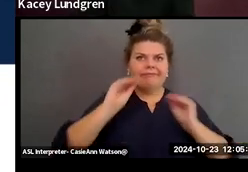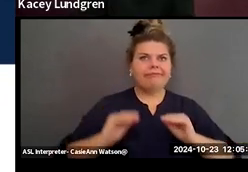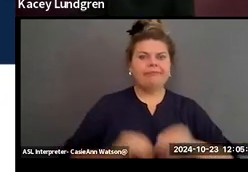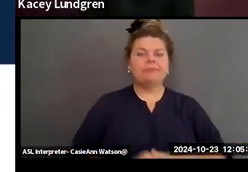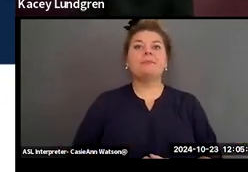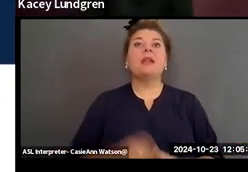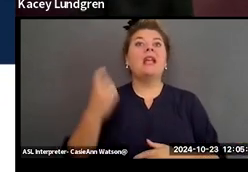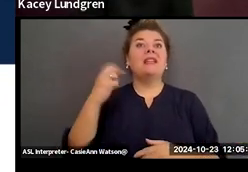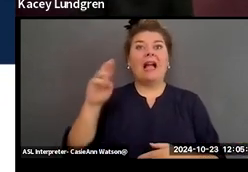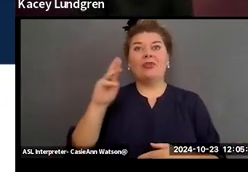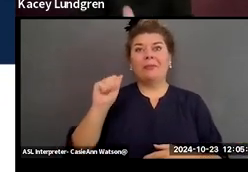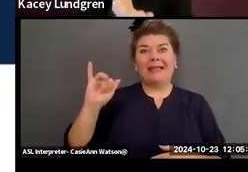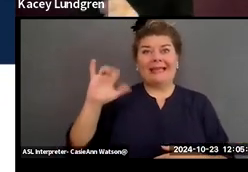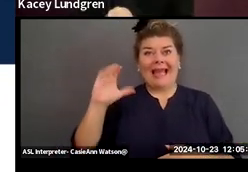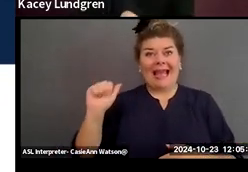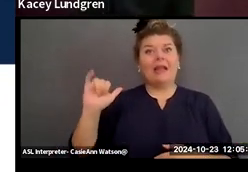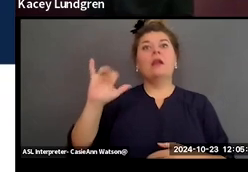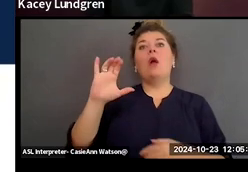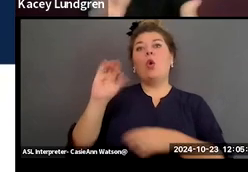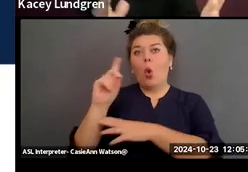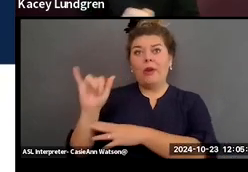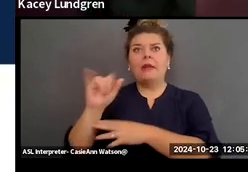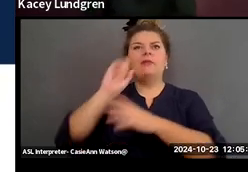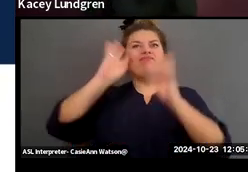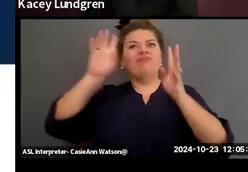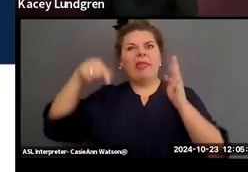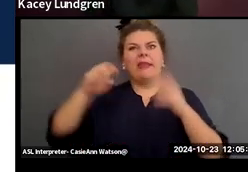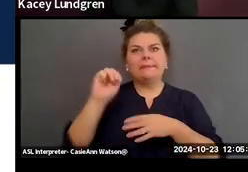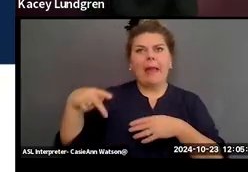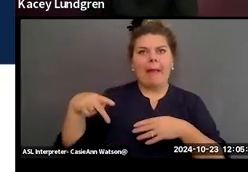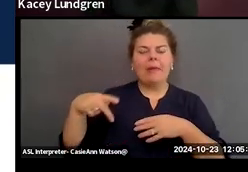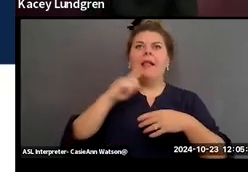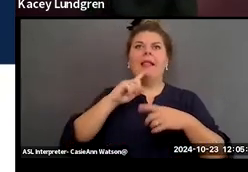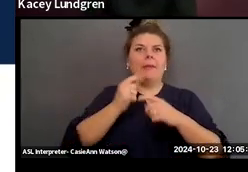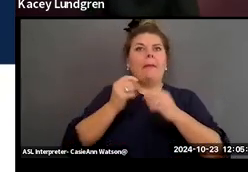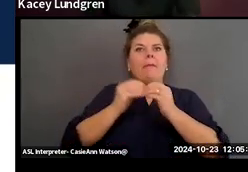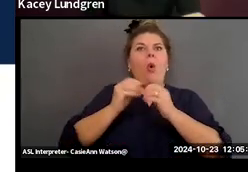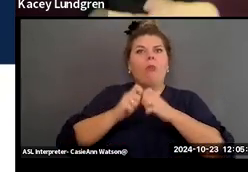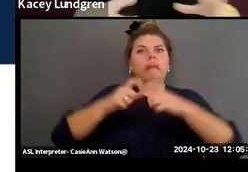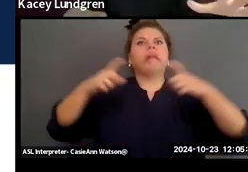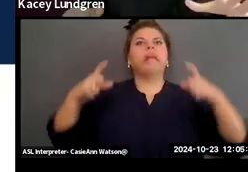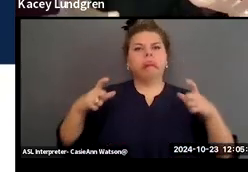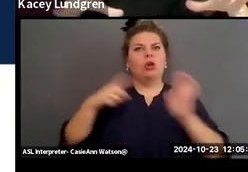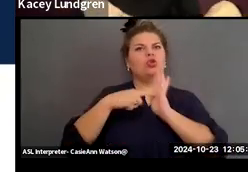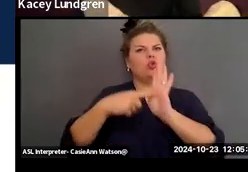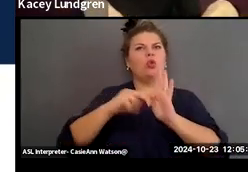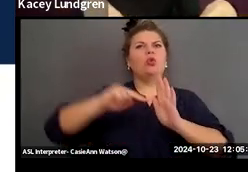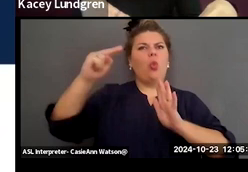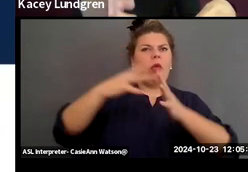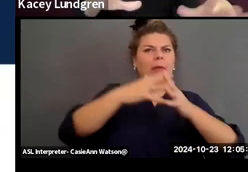Dr. McKay-Cody also made this map, which is a little bit more expansive than the previous slide since it shows North America and South America